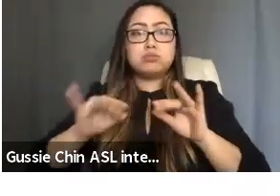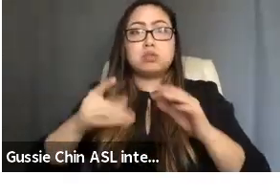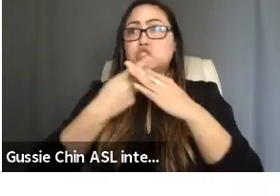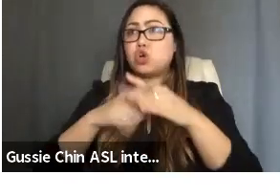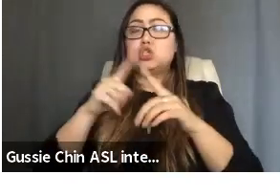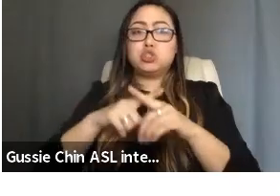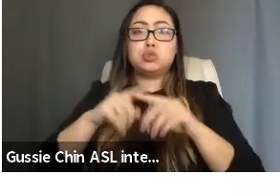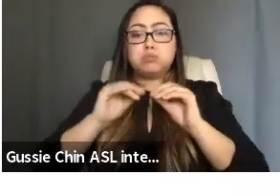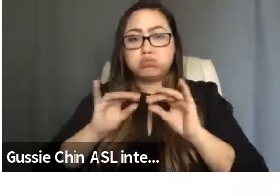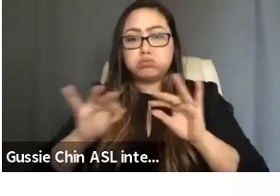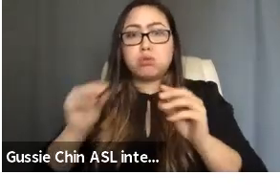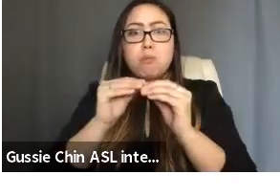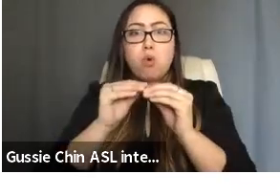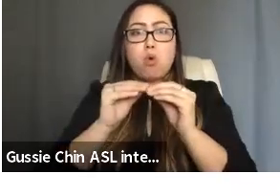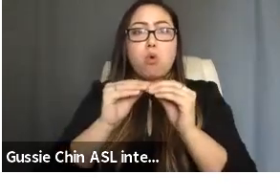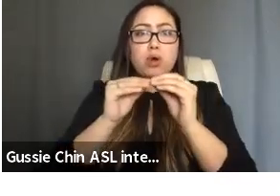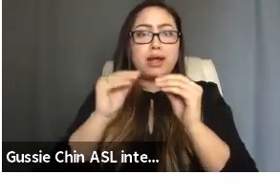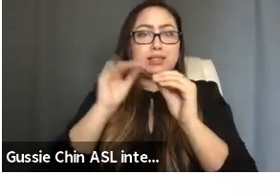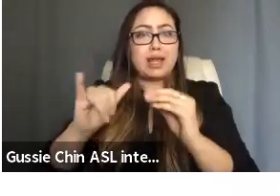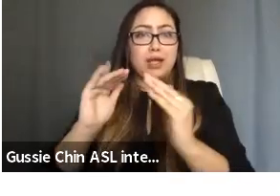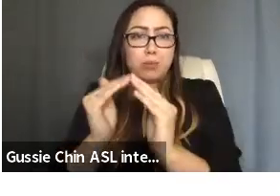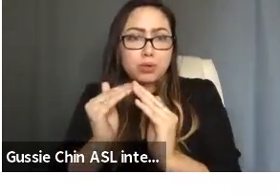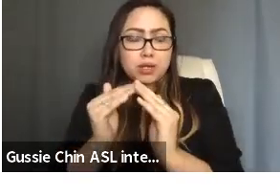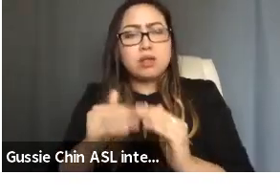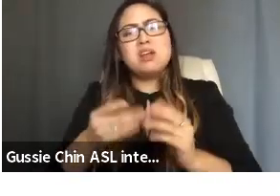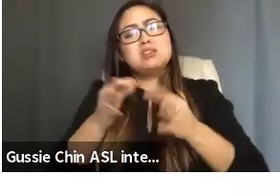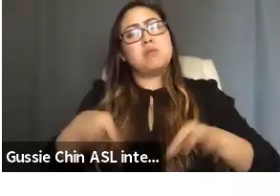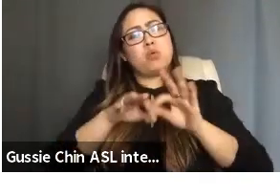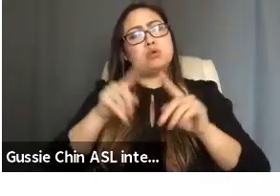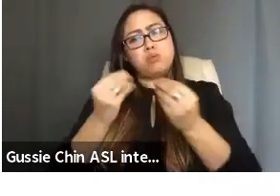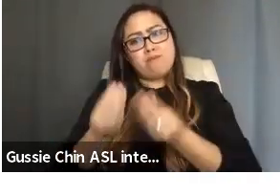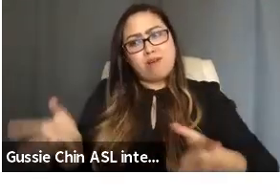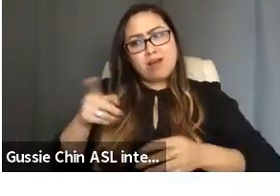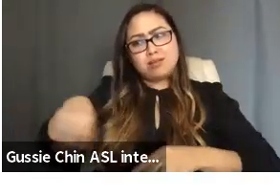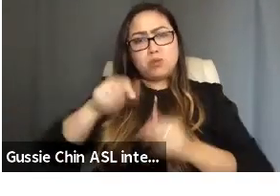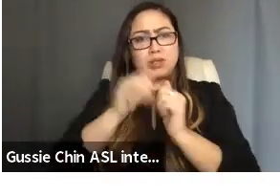community more, it would be very important to provide that information. So it's not just one